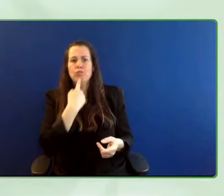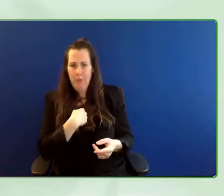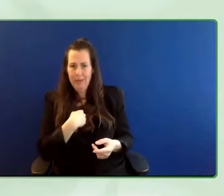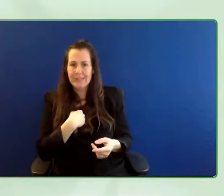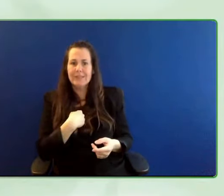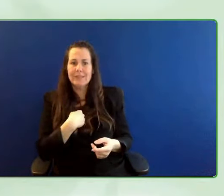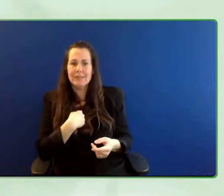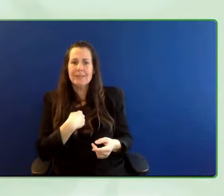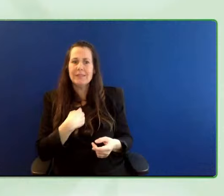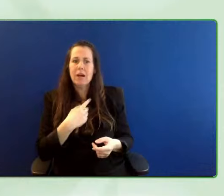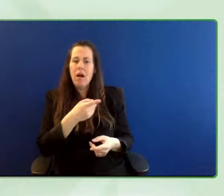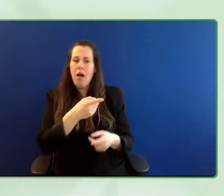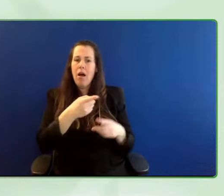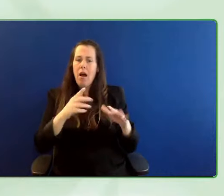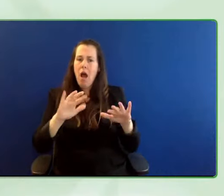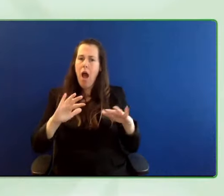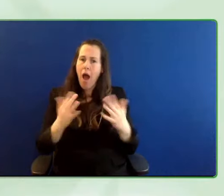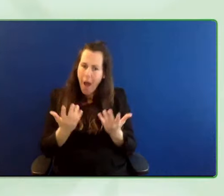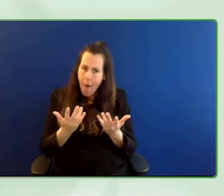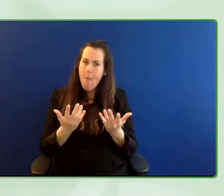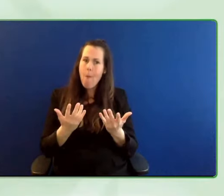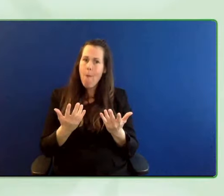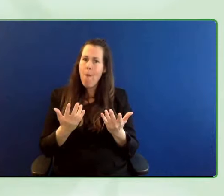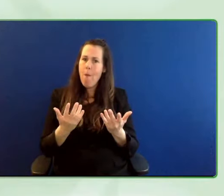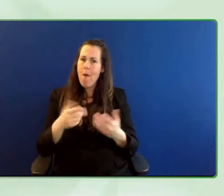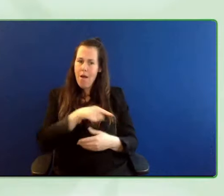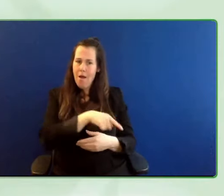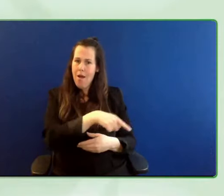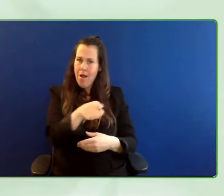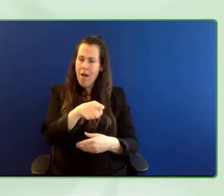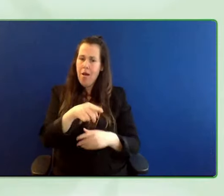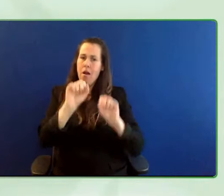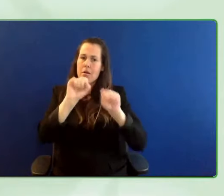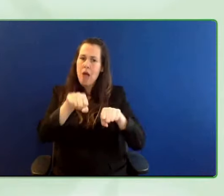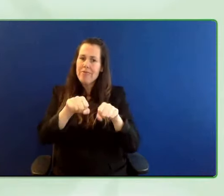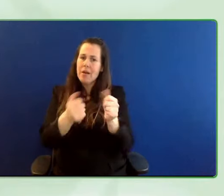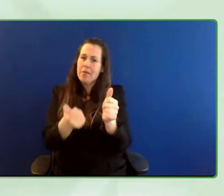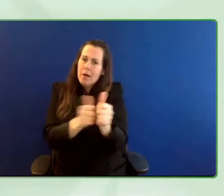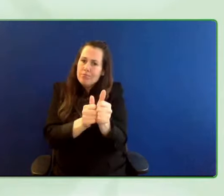Terri, I would like to ask you, given the tremendous time and resource burden that often